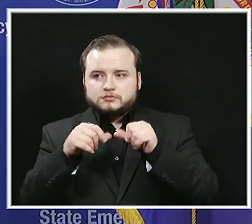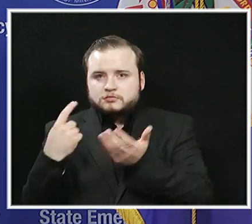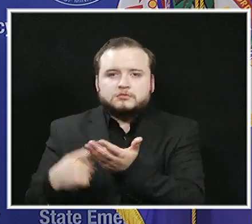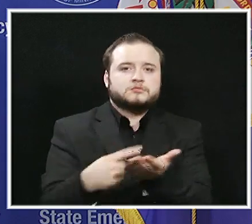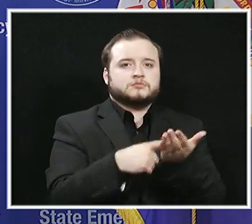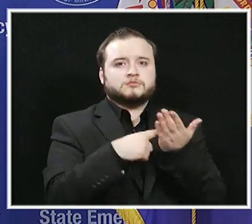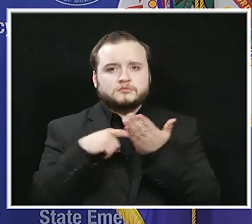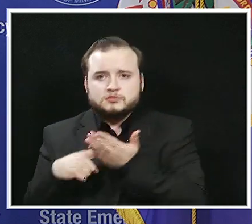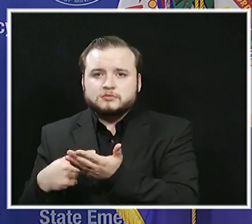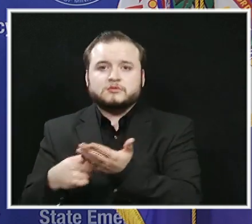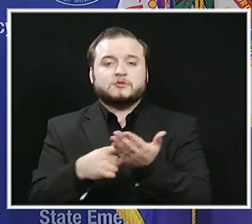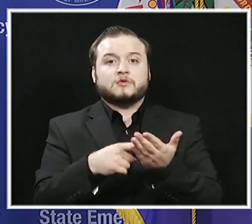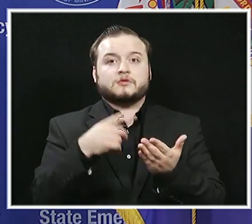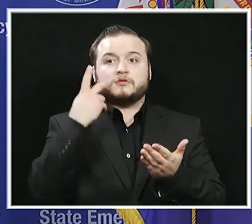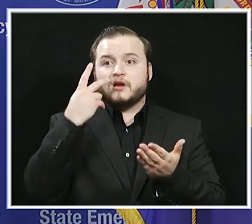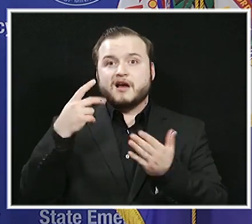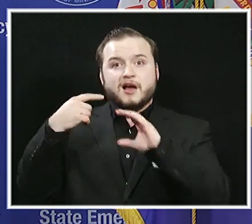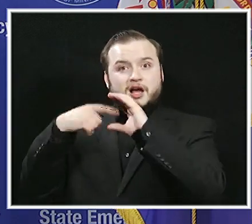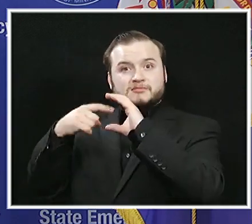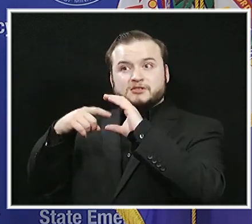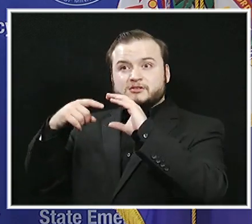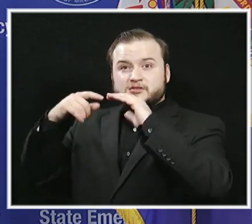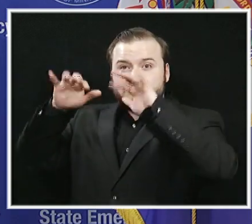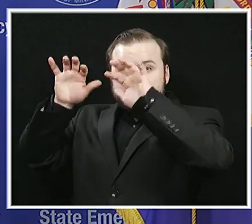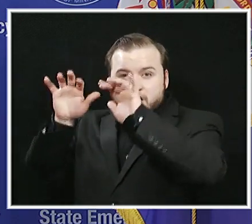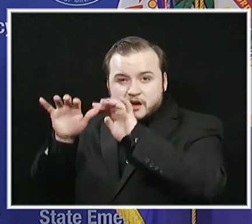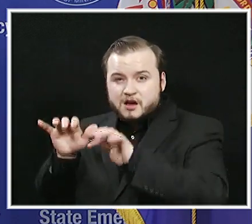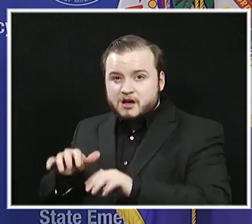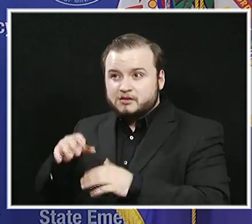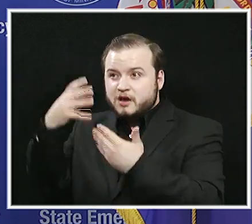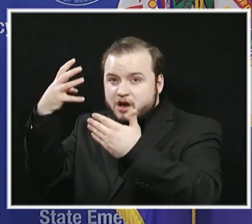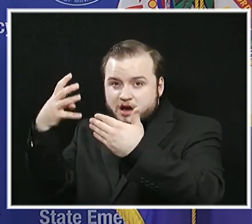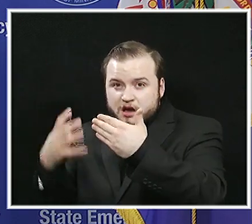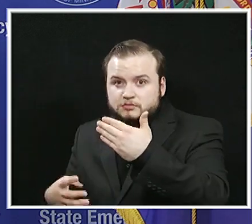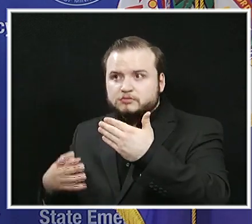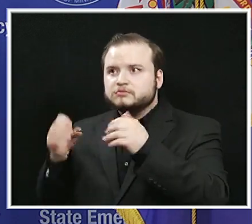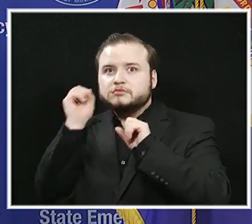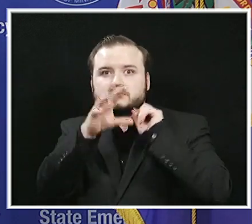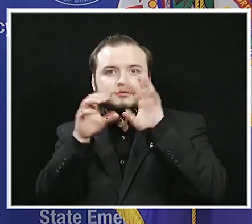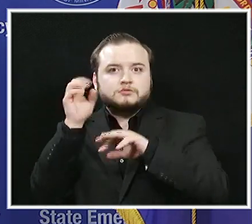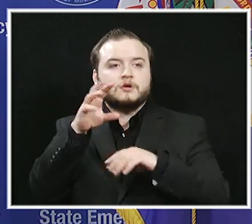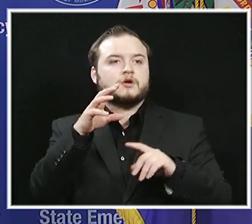Commissioner Grove is exactly right, we spent hours and days in conversations and I know sometimes you'll see an e-mail box, send your suggestions to the government